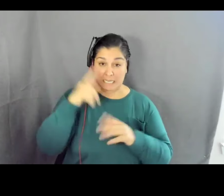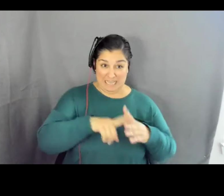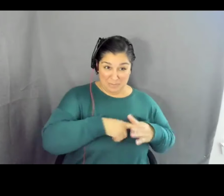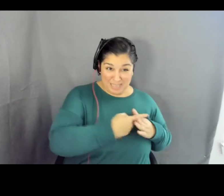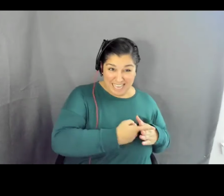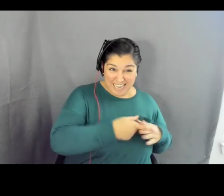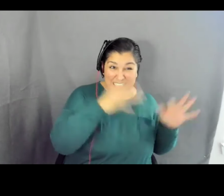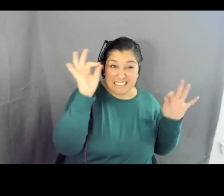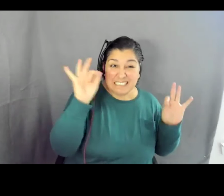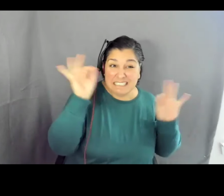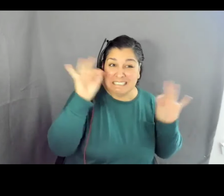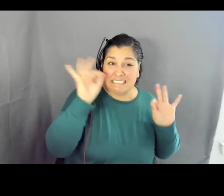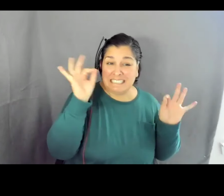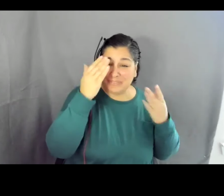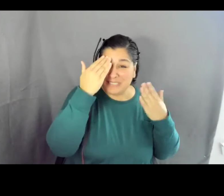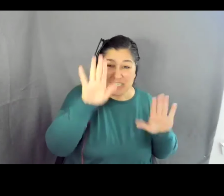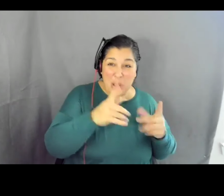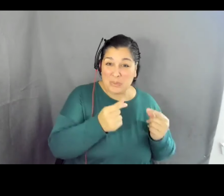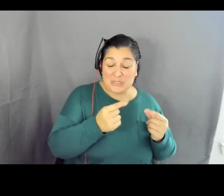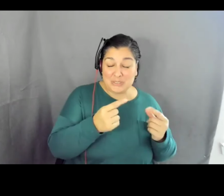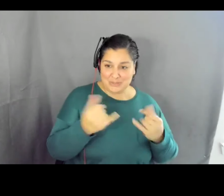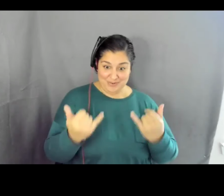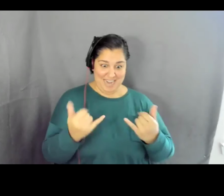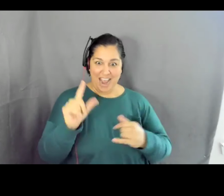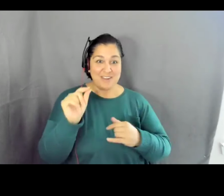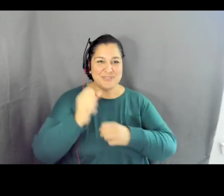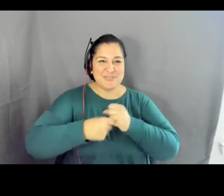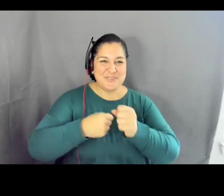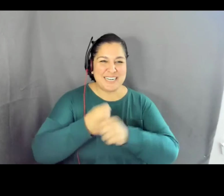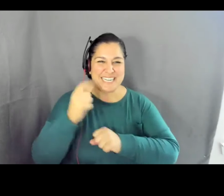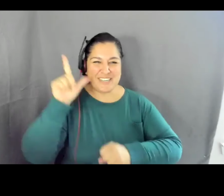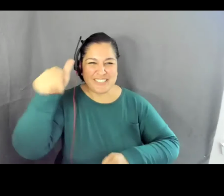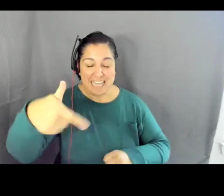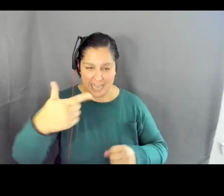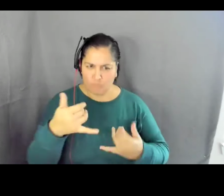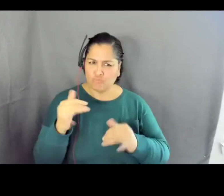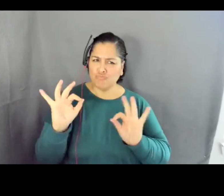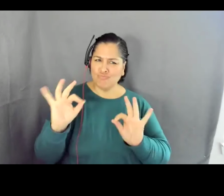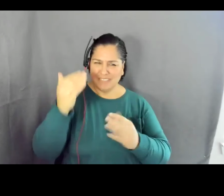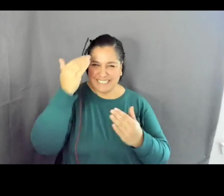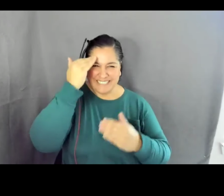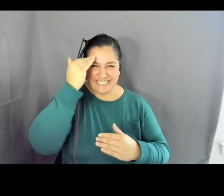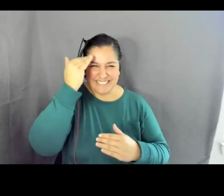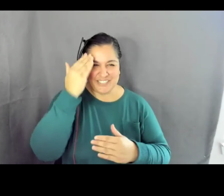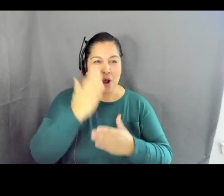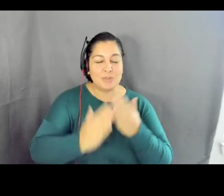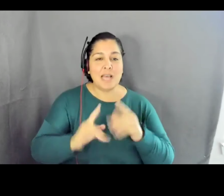And, like, now, 20 years later, we do know some things, but I think it's helpful to, like, remember this and hang on to this sense.